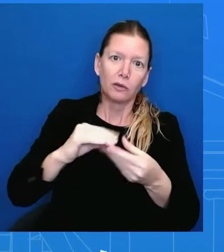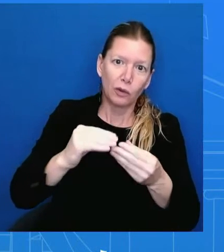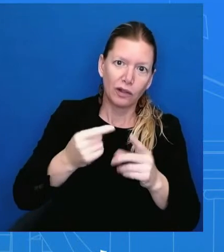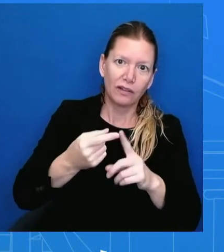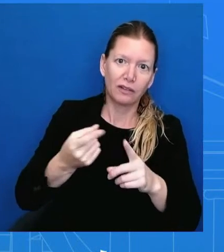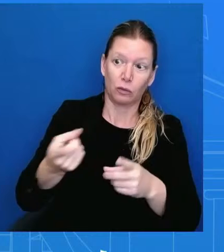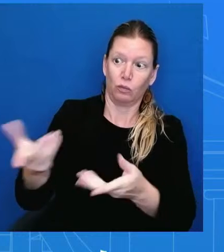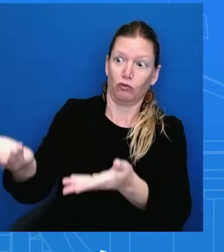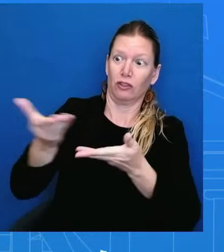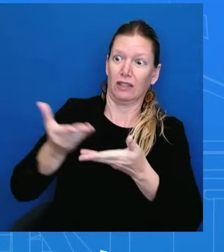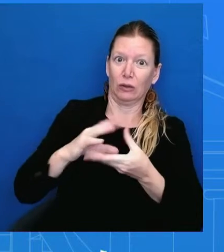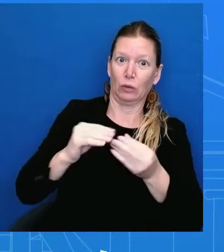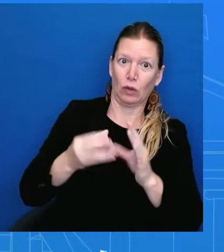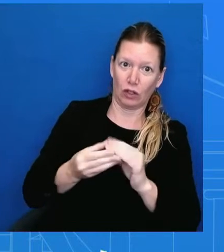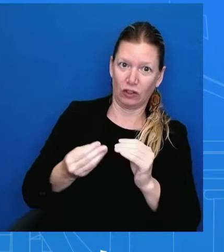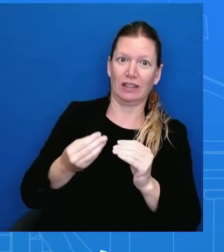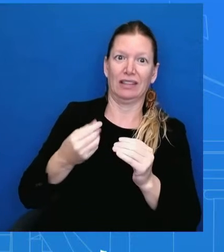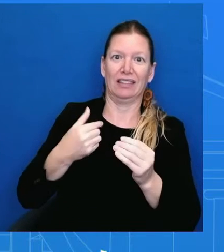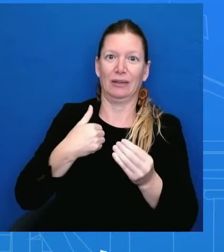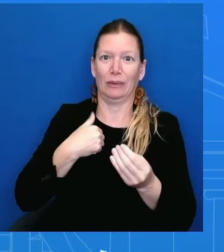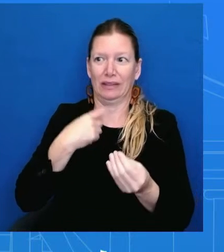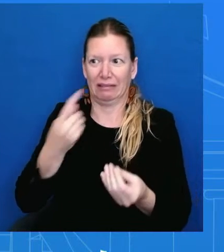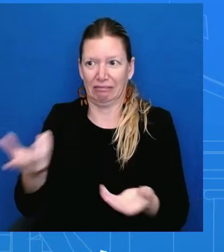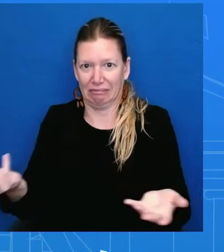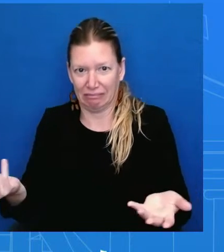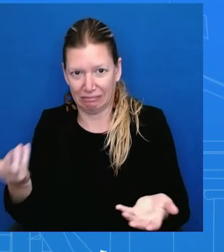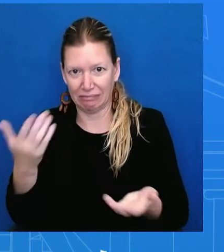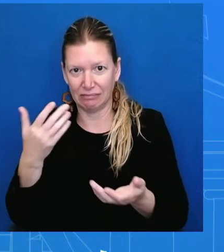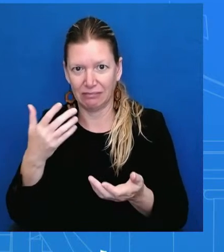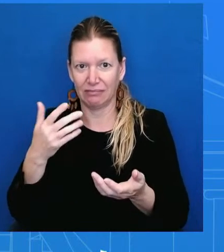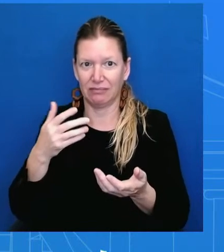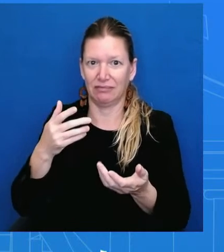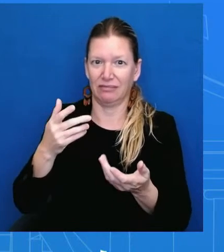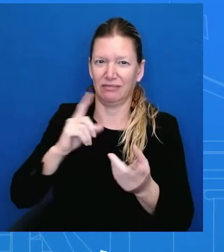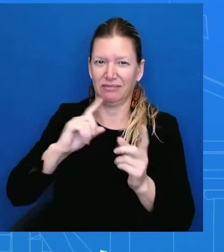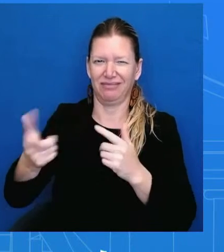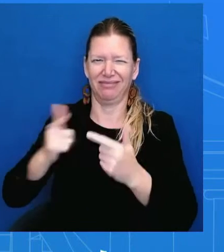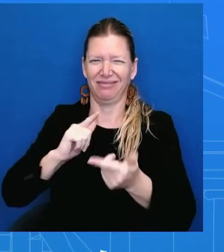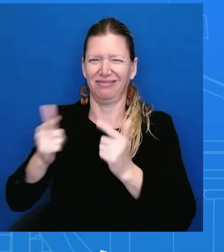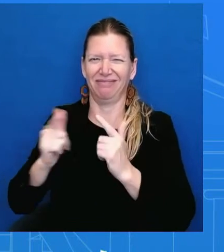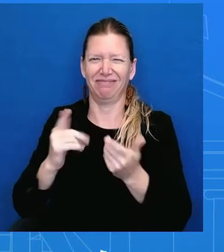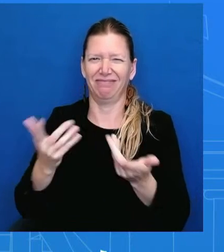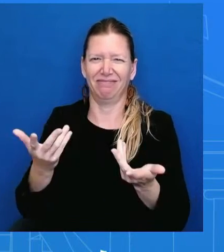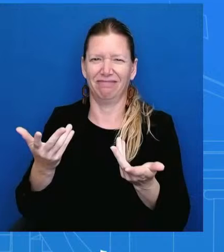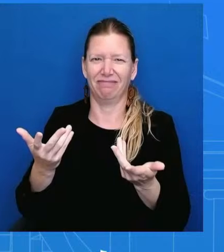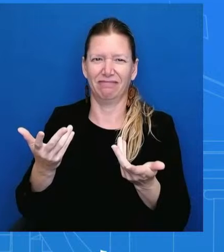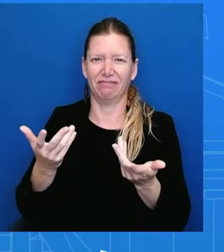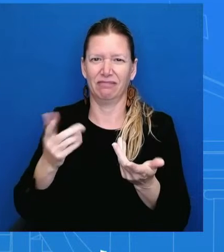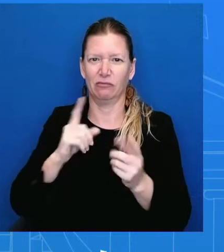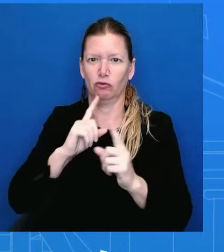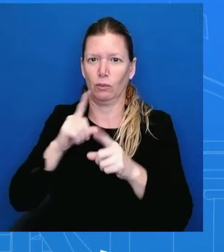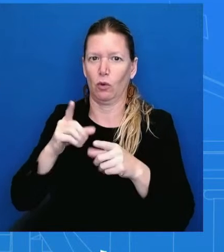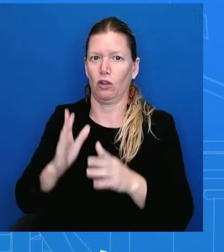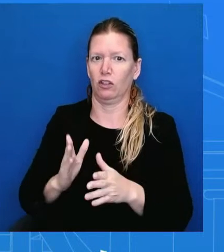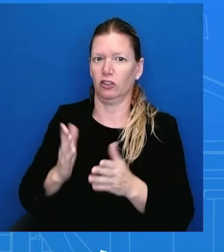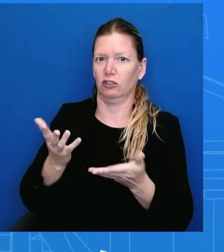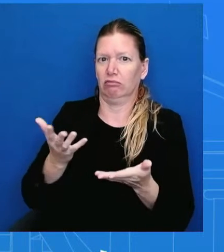It is up to -- to the reporter if they're going to reach out or not to that particular person. But we expect and we anticipate and we understand